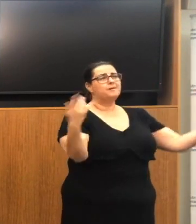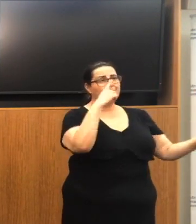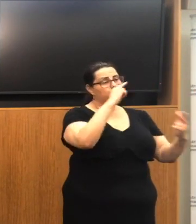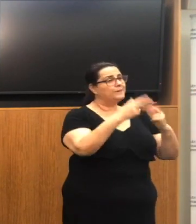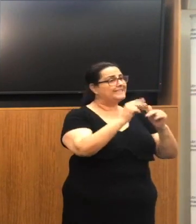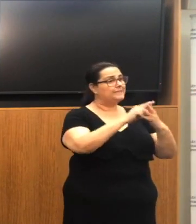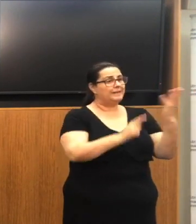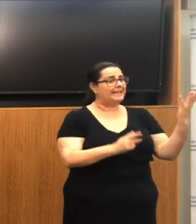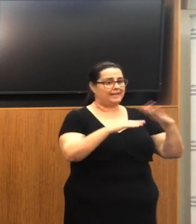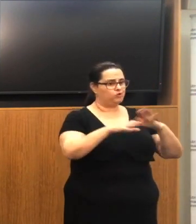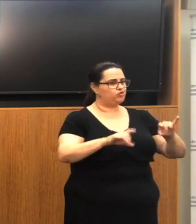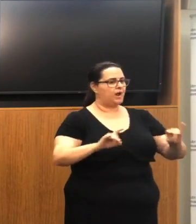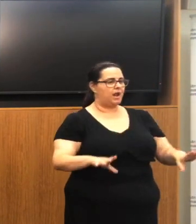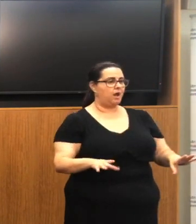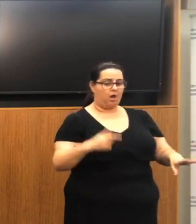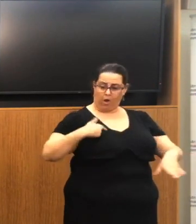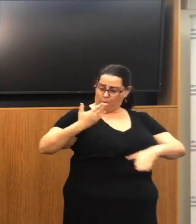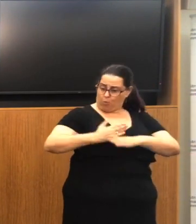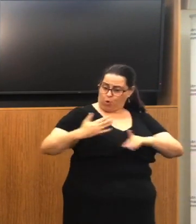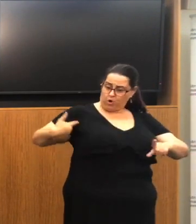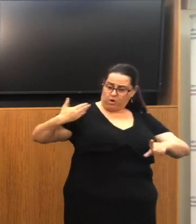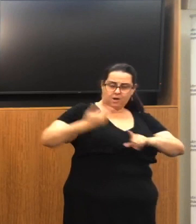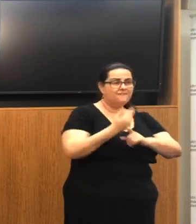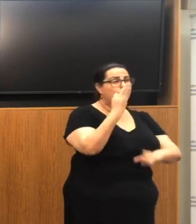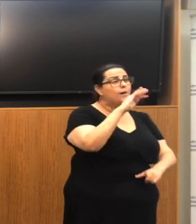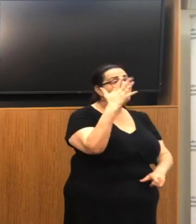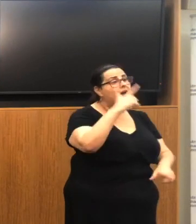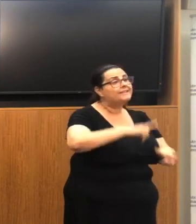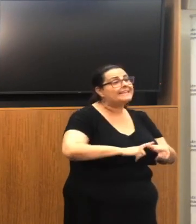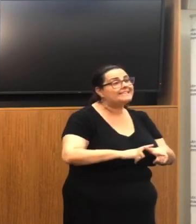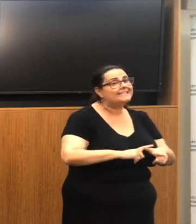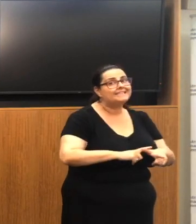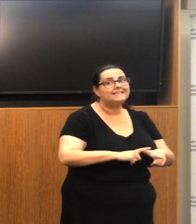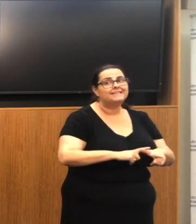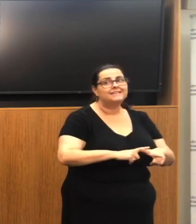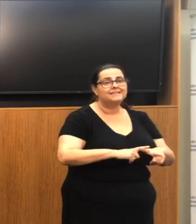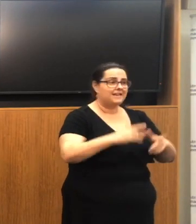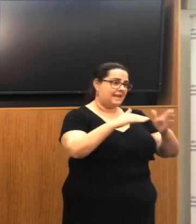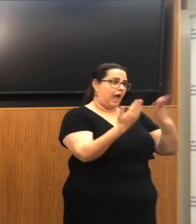I have been working in the field for 45 years and I'm now retired.